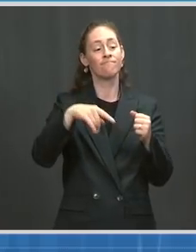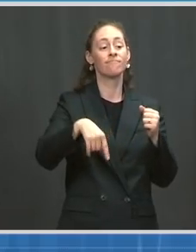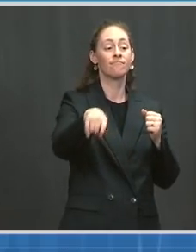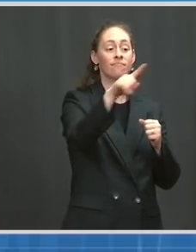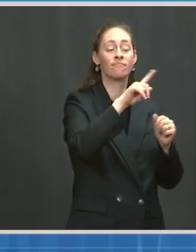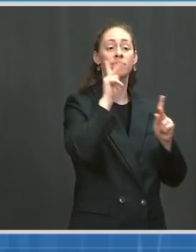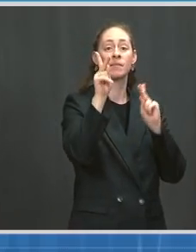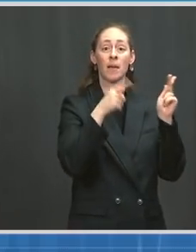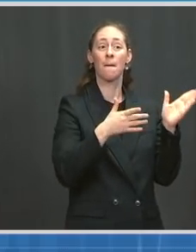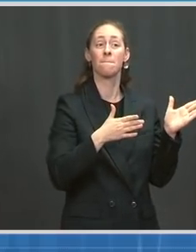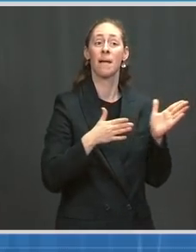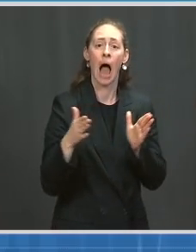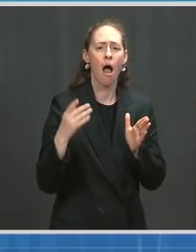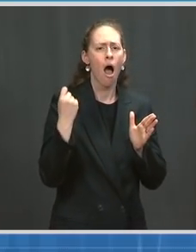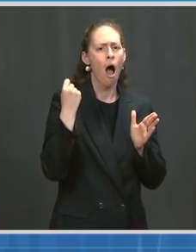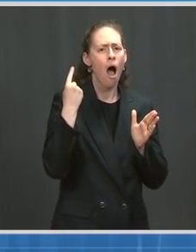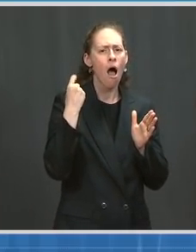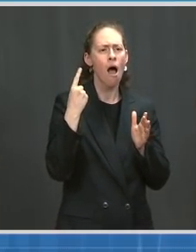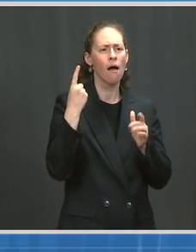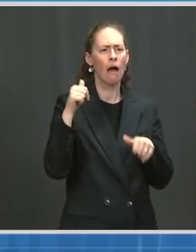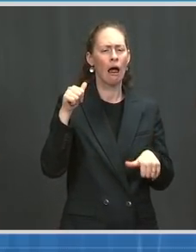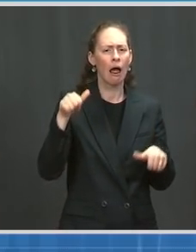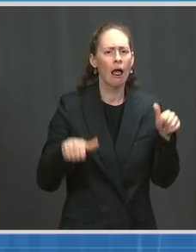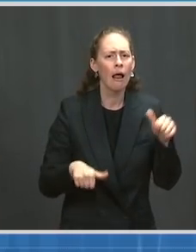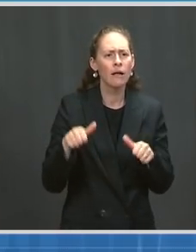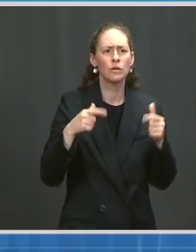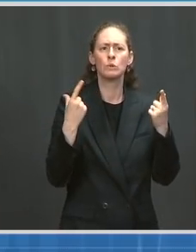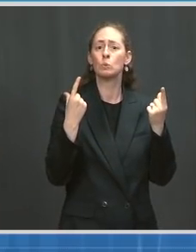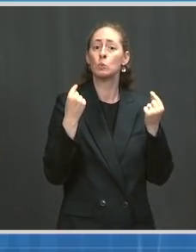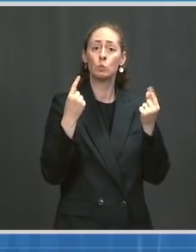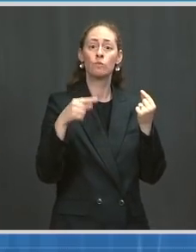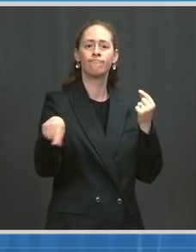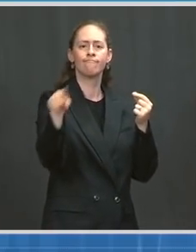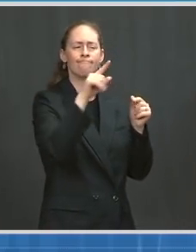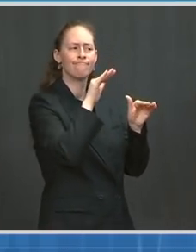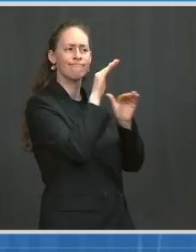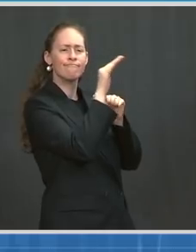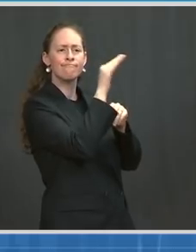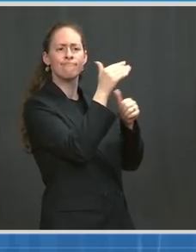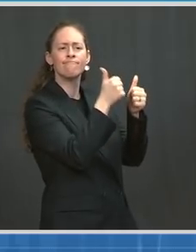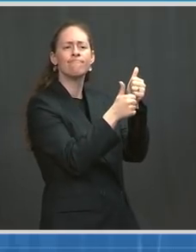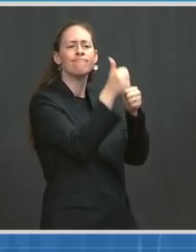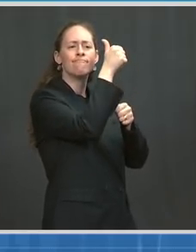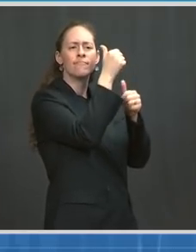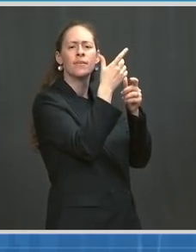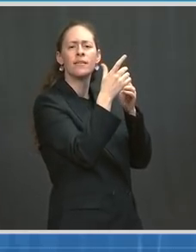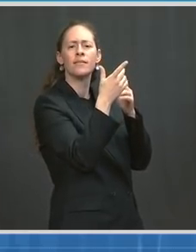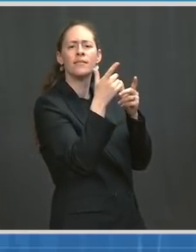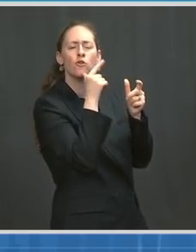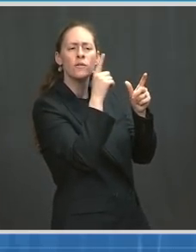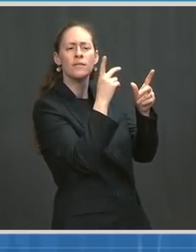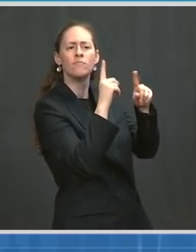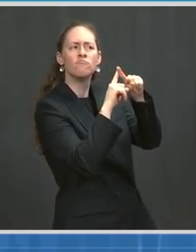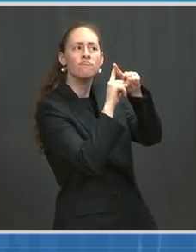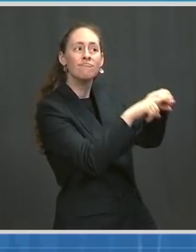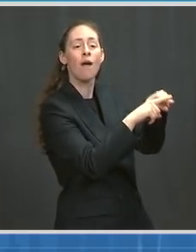to help answer these questions, the truth is that, overall, vaccine confidence in the country remains high. That is good news.